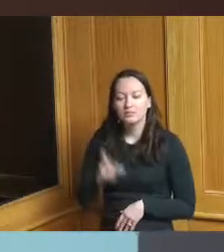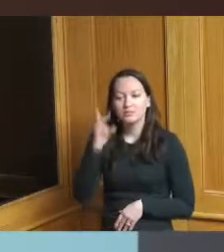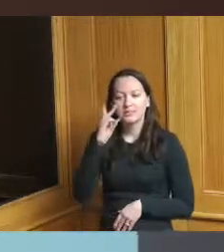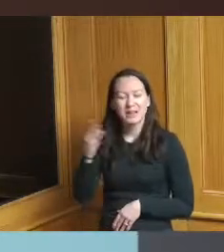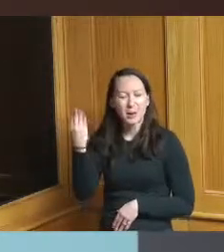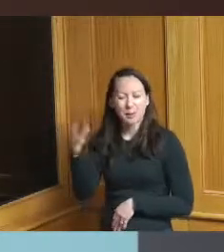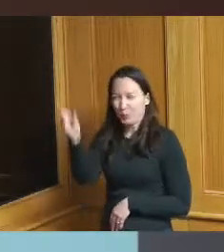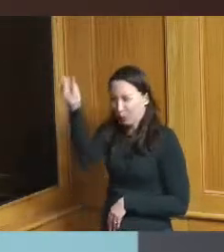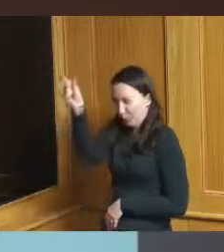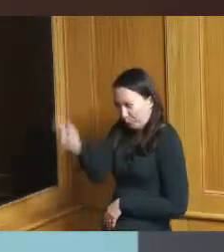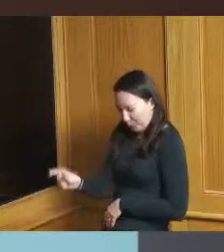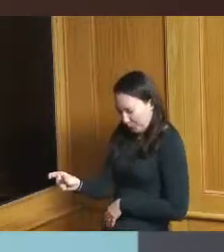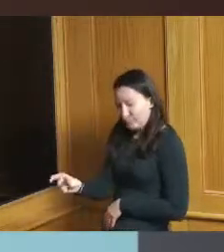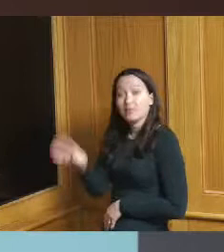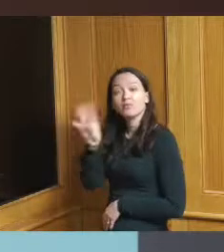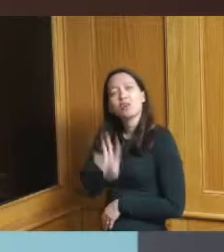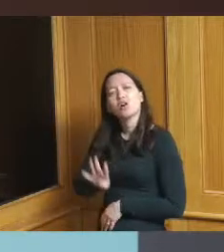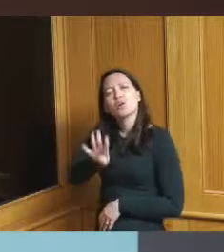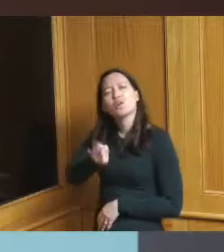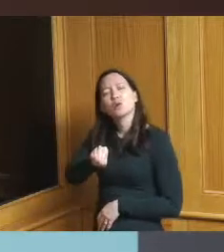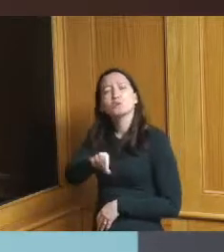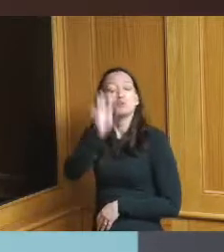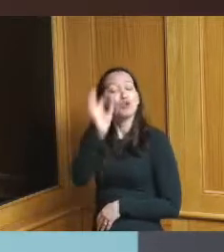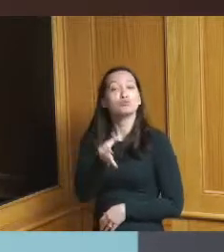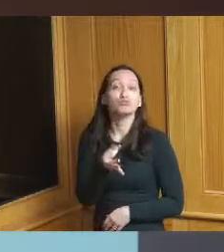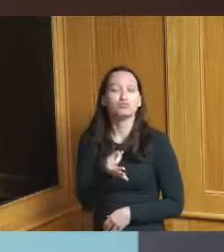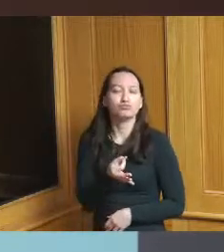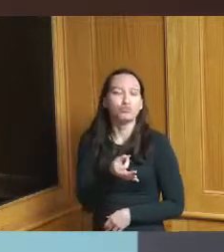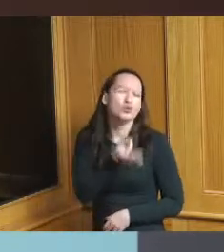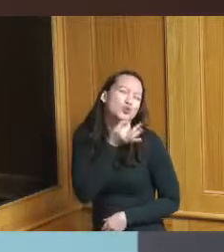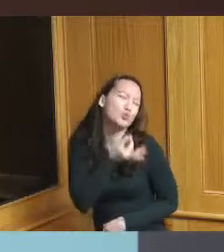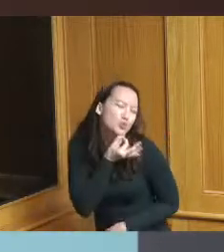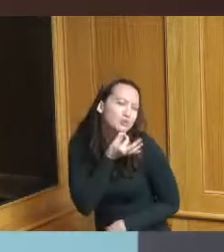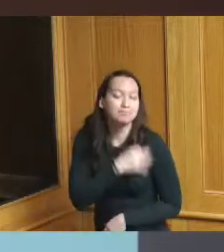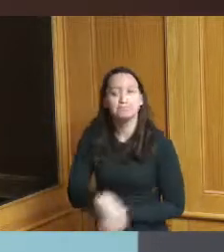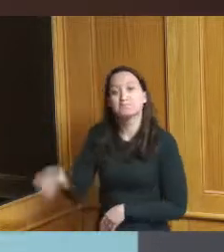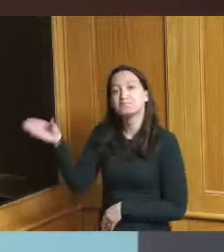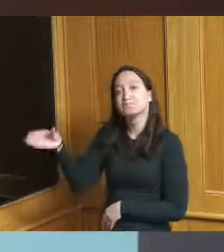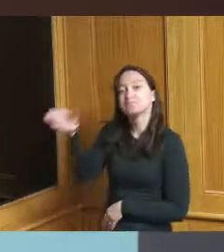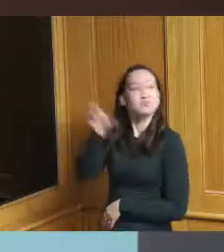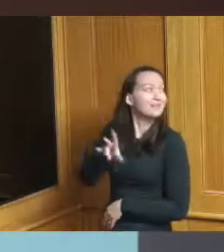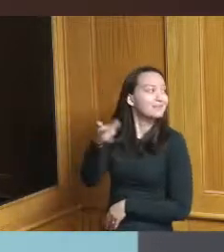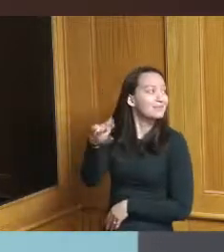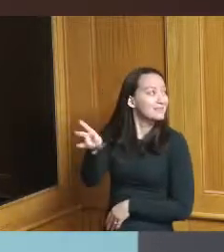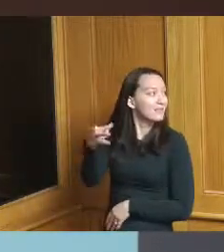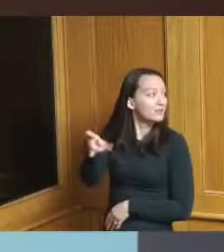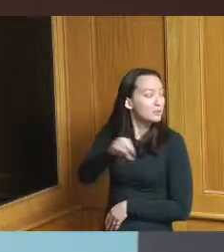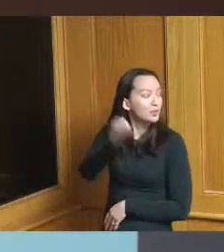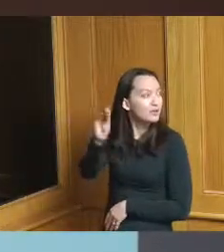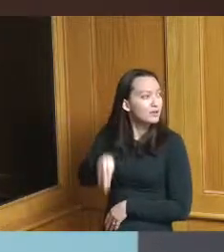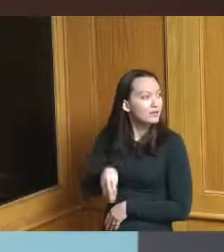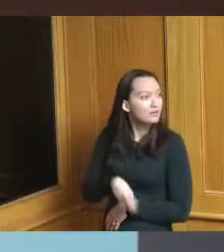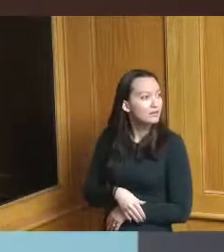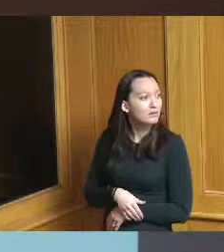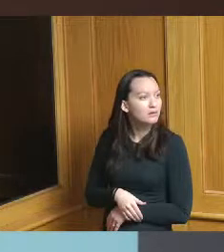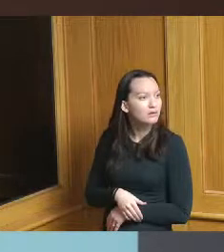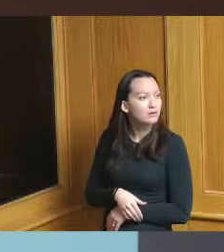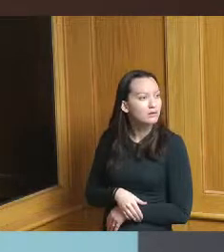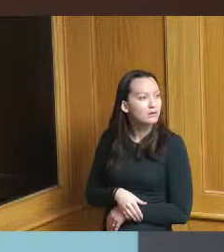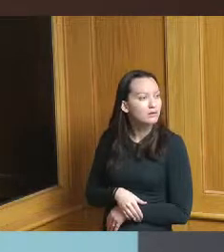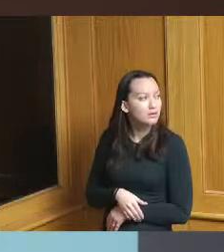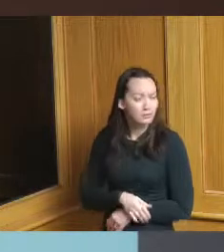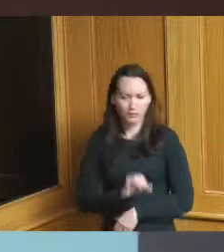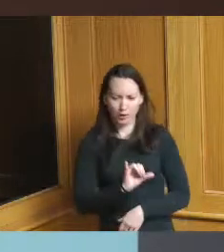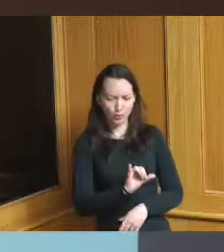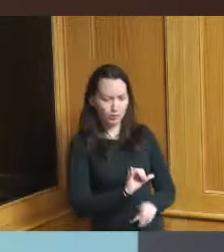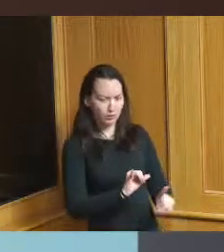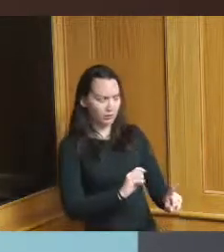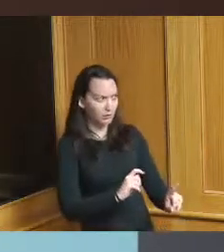for about 40 percent saying they're going to do it soon the 17 and but oh okay sorry